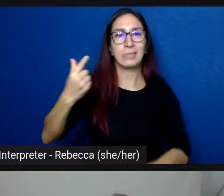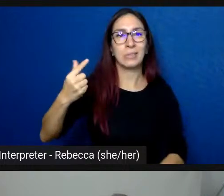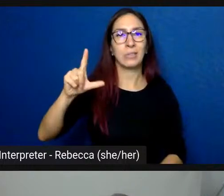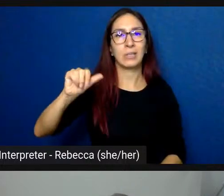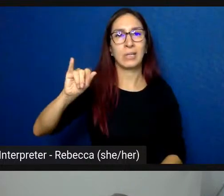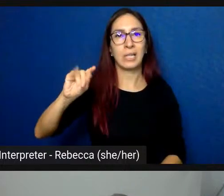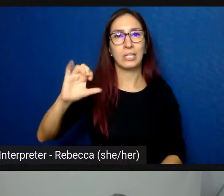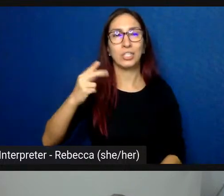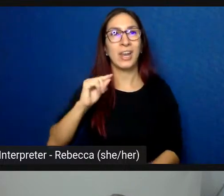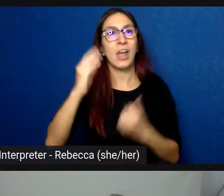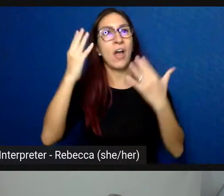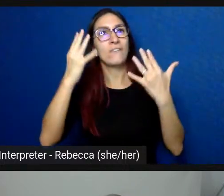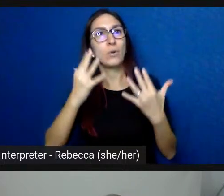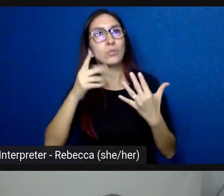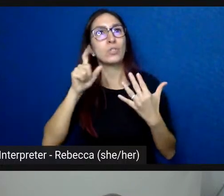work, you can see where a glitches